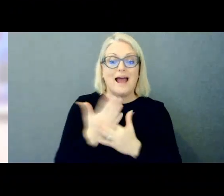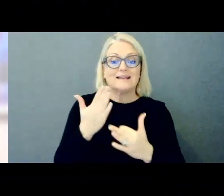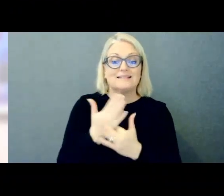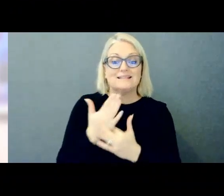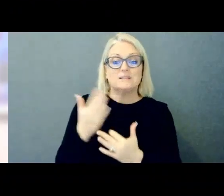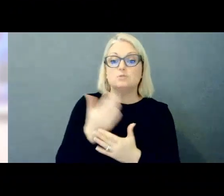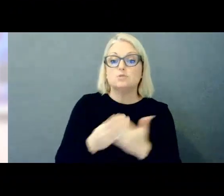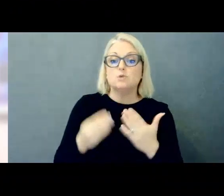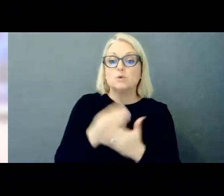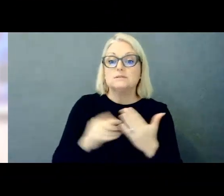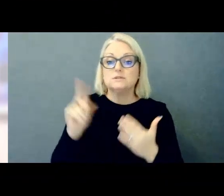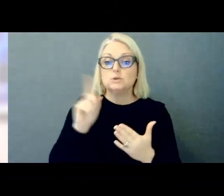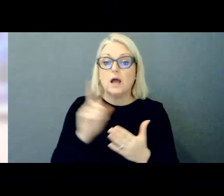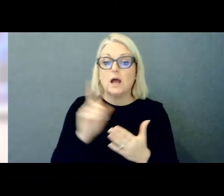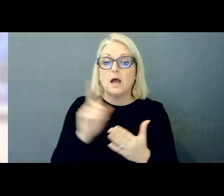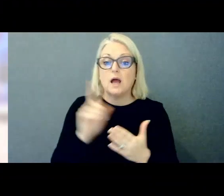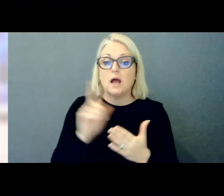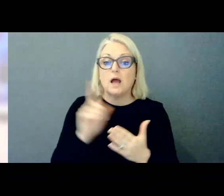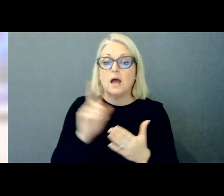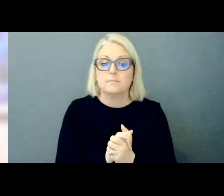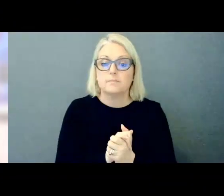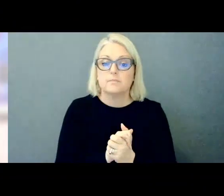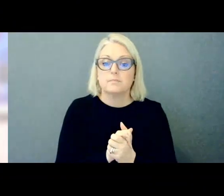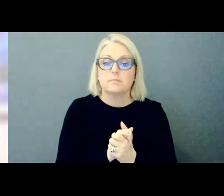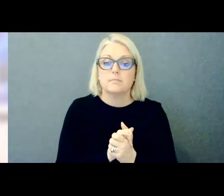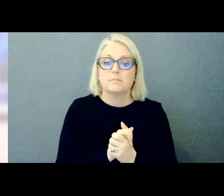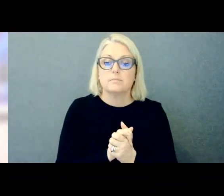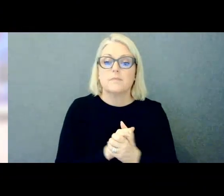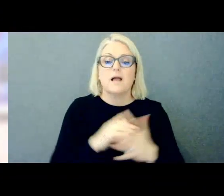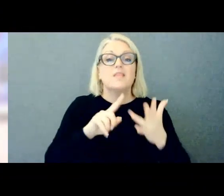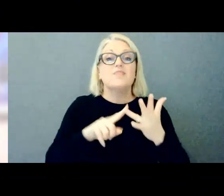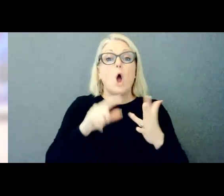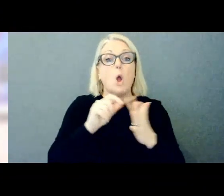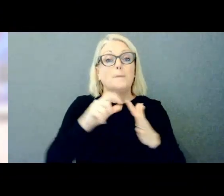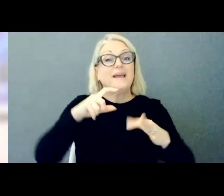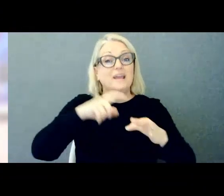or their implementation? The OPQ is free to download. It's an app,